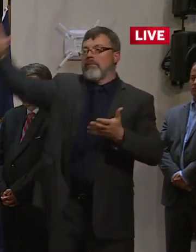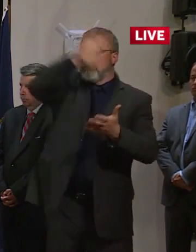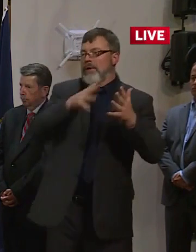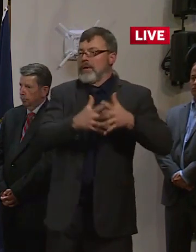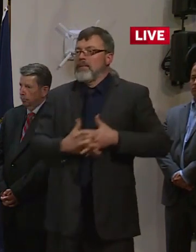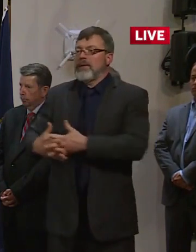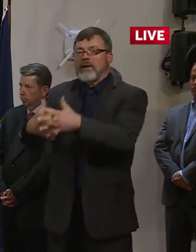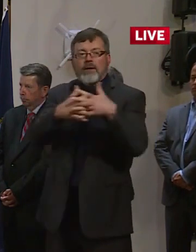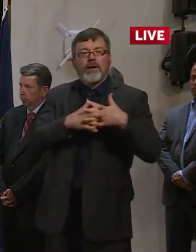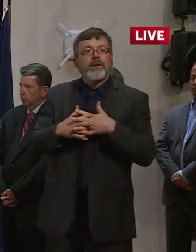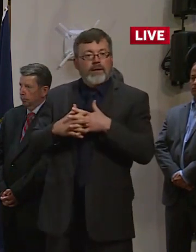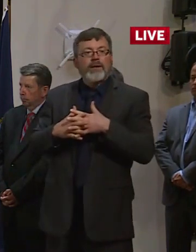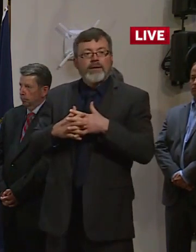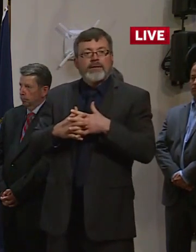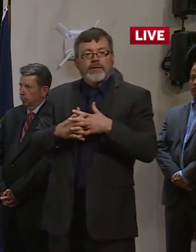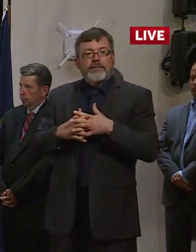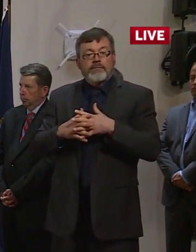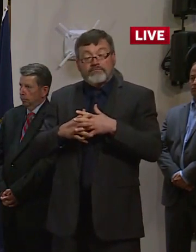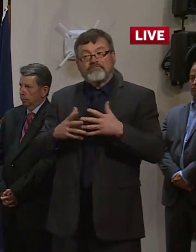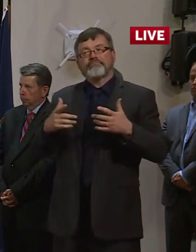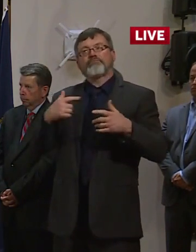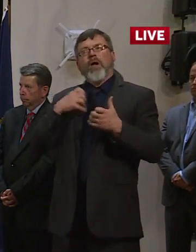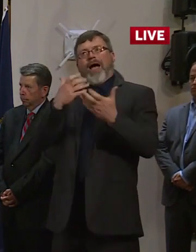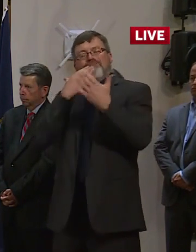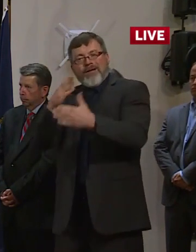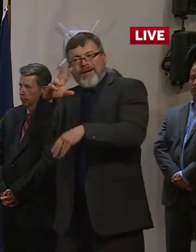PELEOP FROM ACROSS THE STATE.